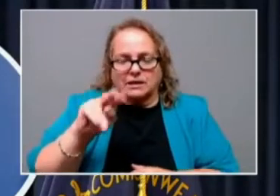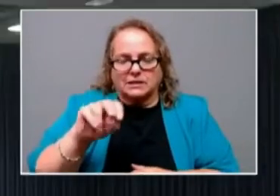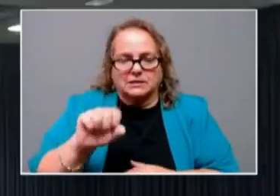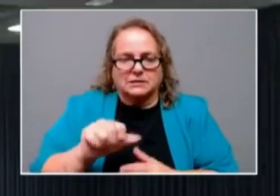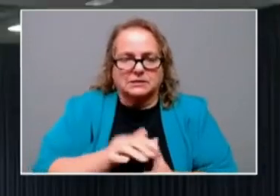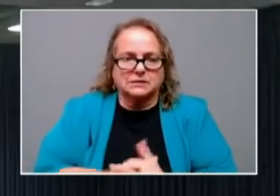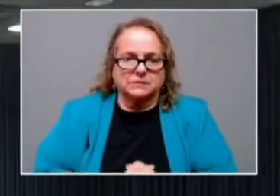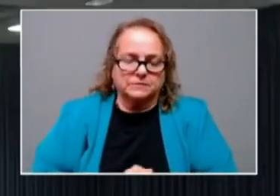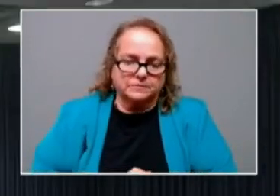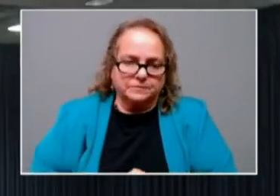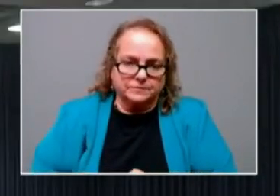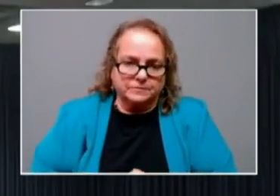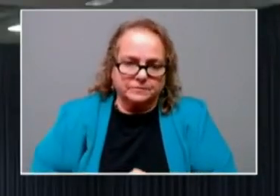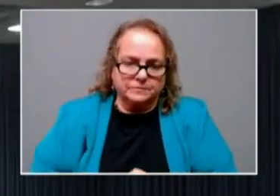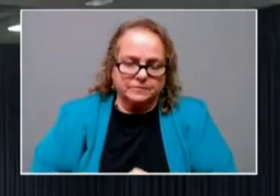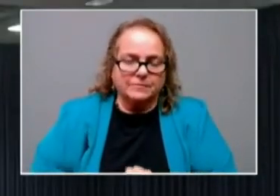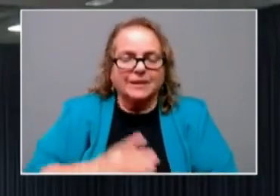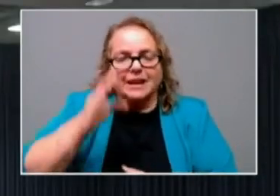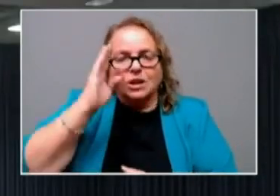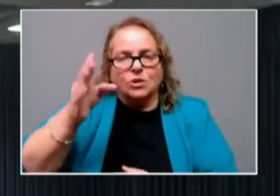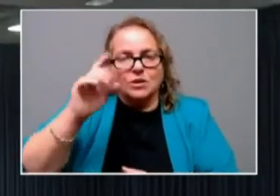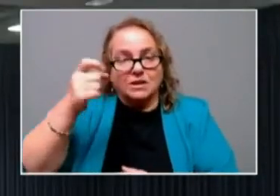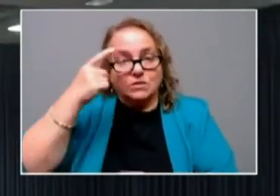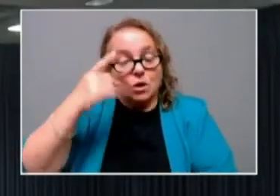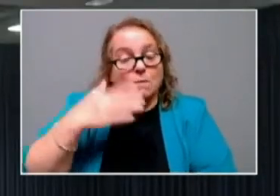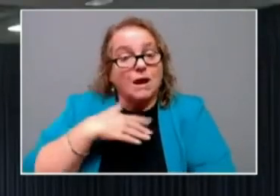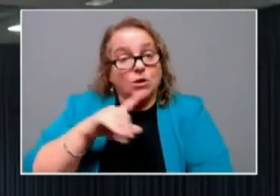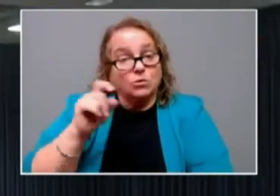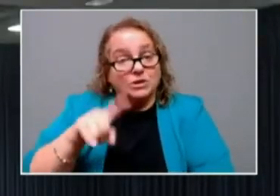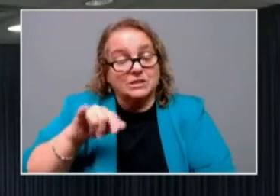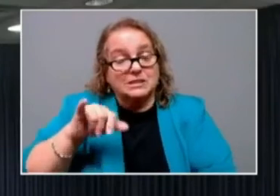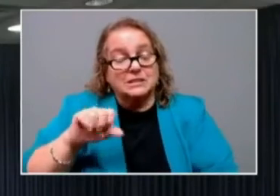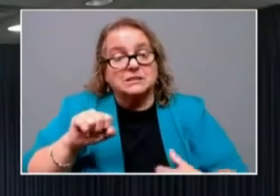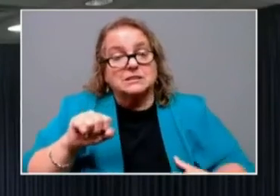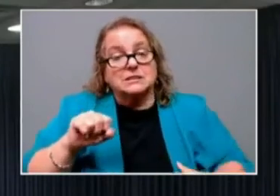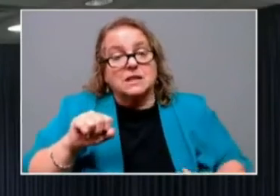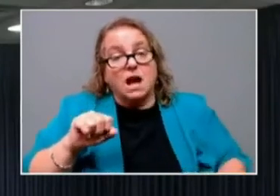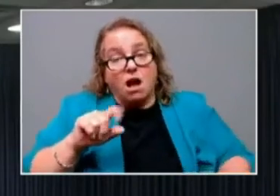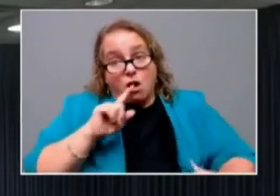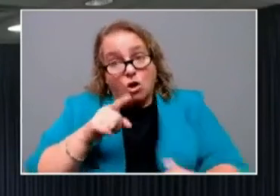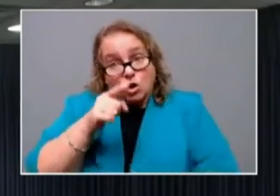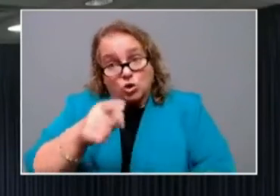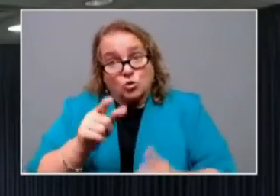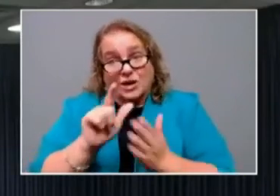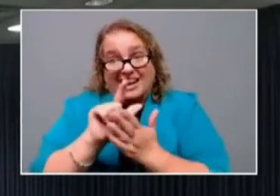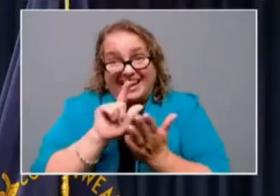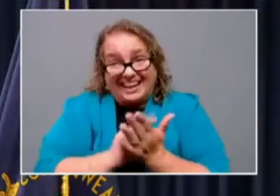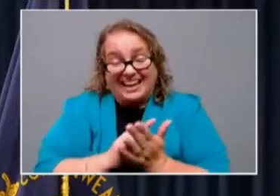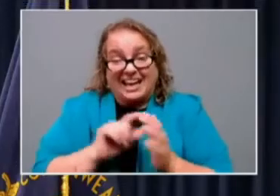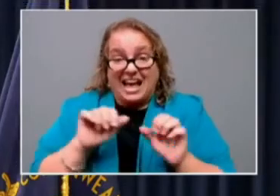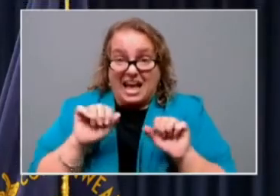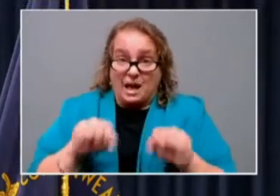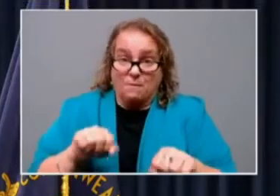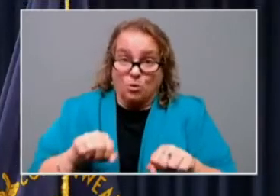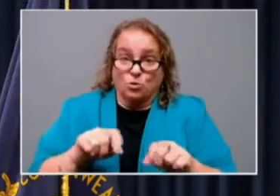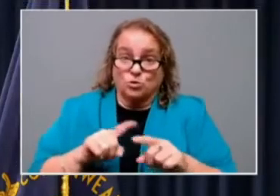Hi Governor. My question is, are you legally able to either mandate vaccines